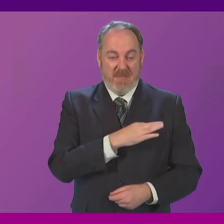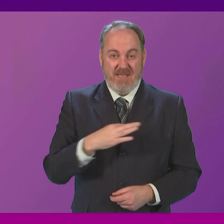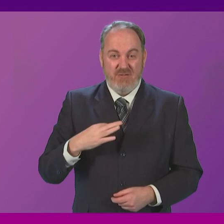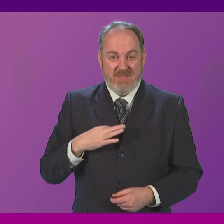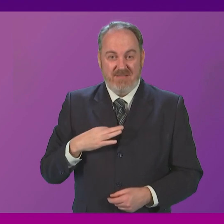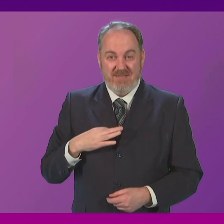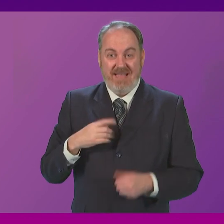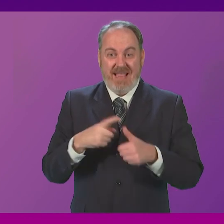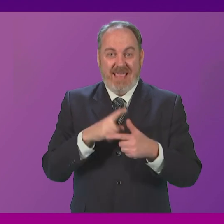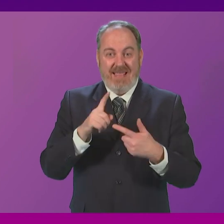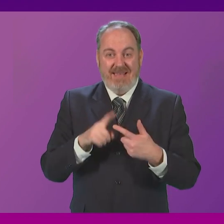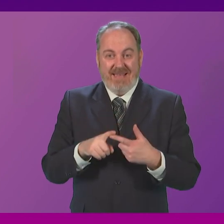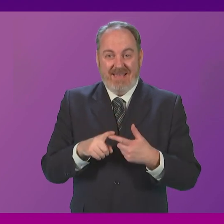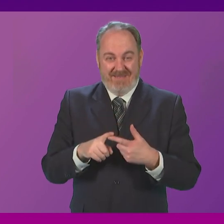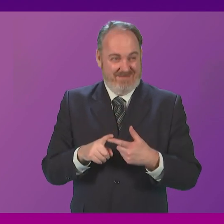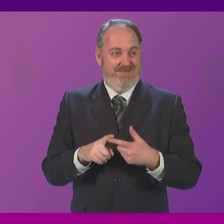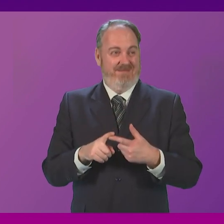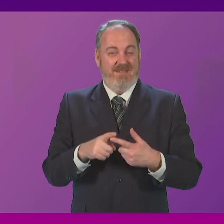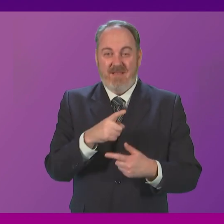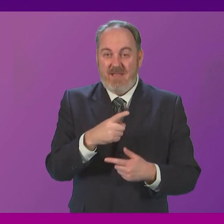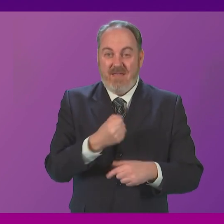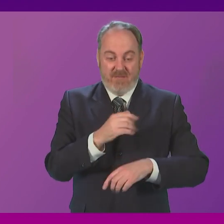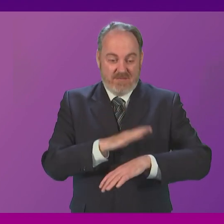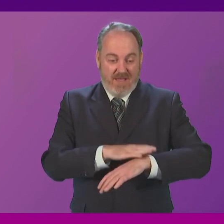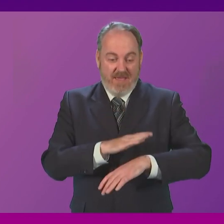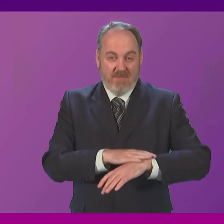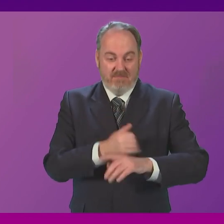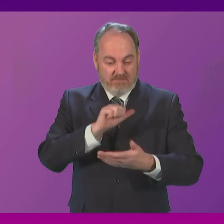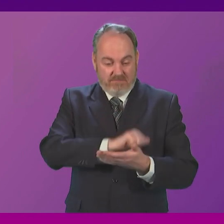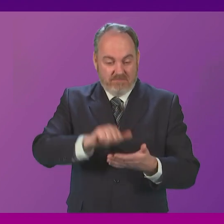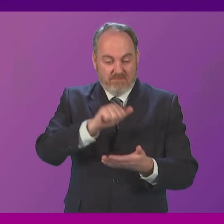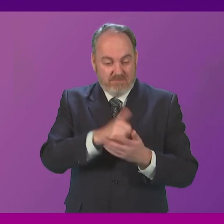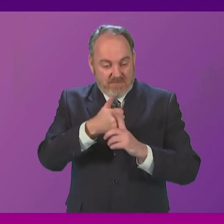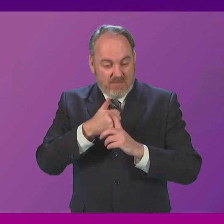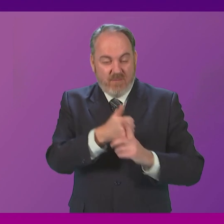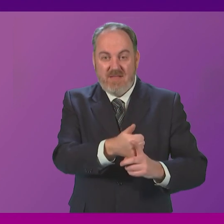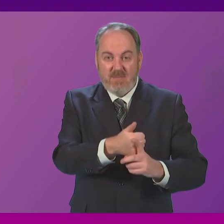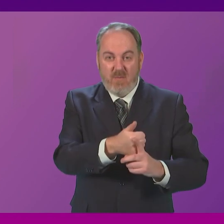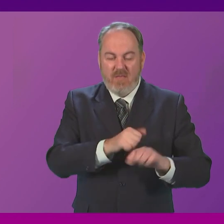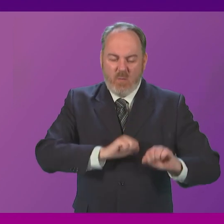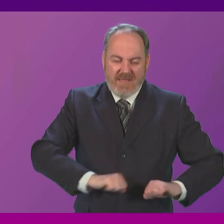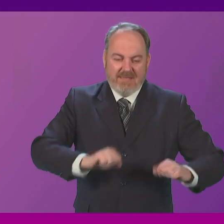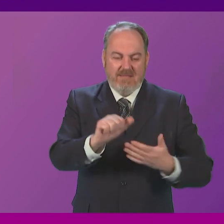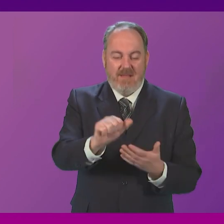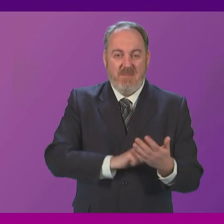That is down from 87 per cent, when he was given that most important of jobs within the Government.